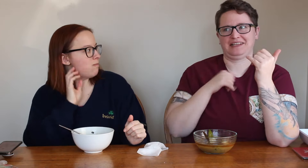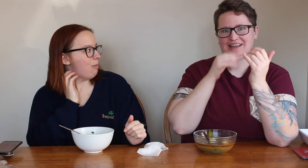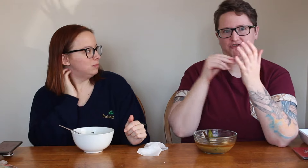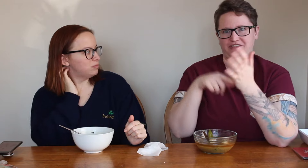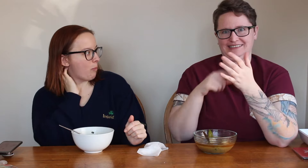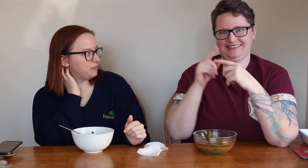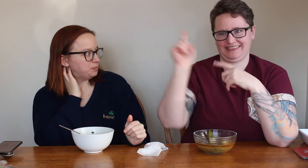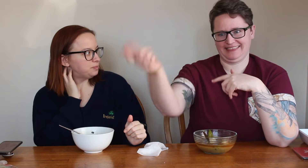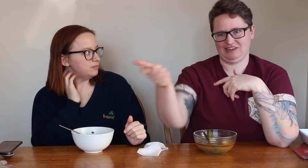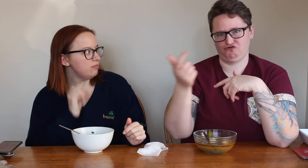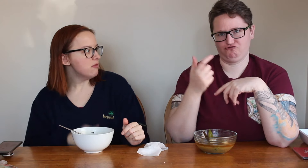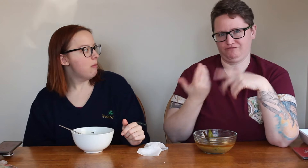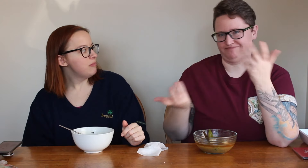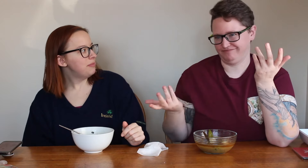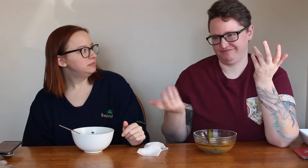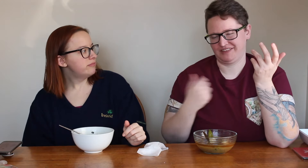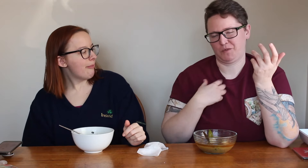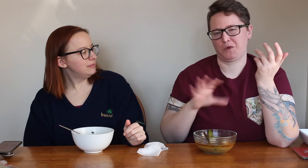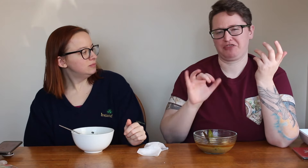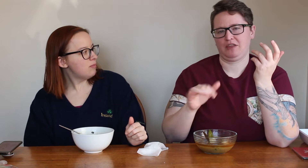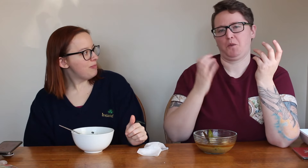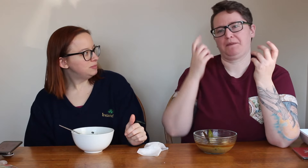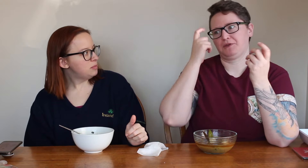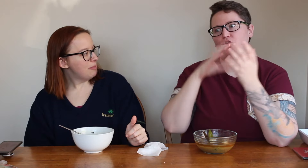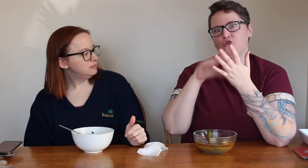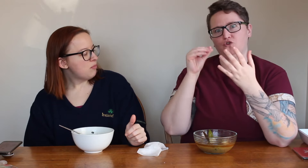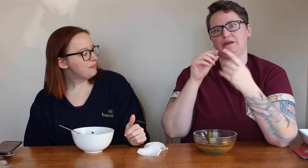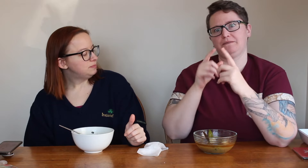But there's only one perspective given. And I really don't like that and want to make sure that he has multiple